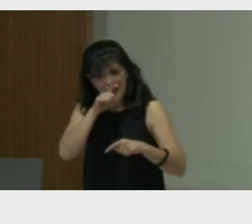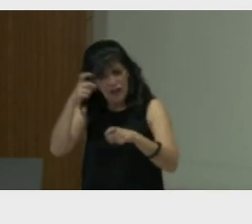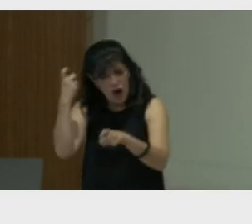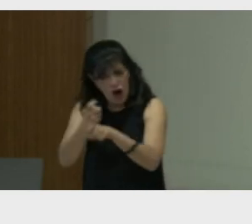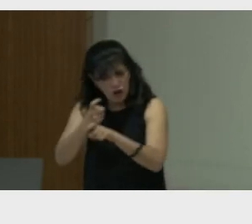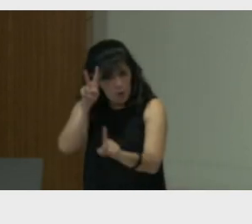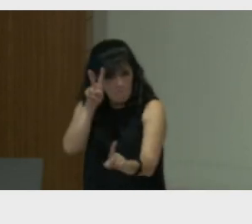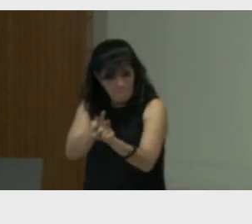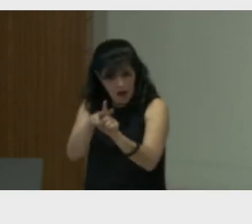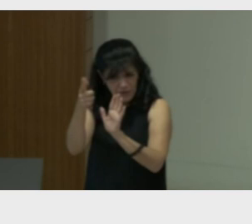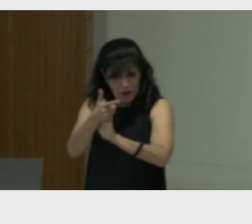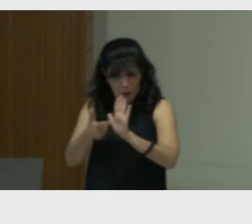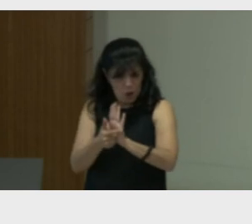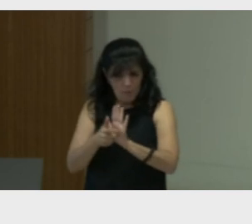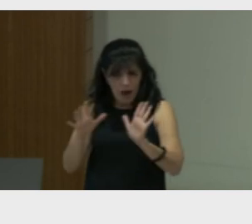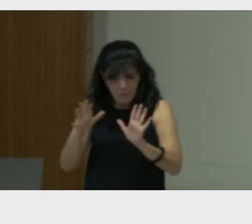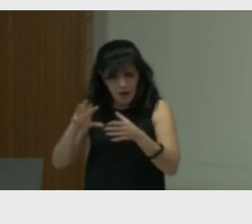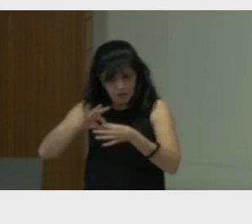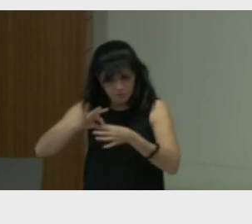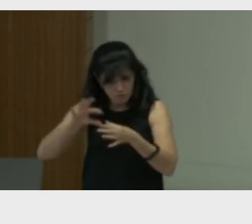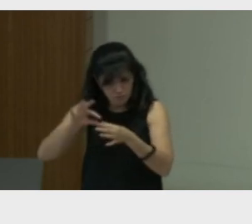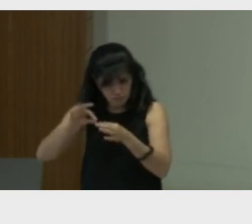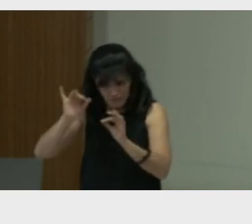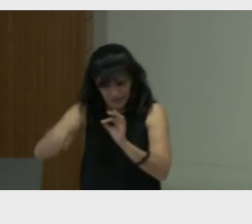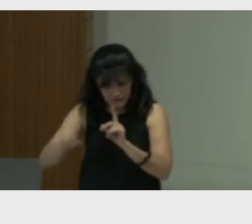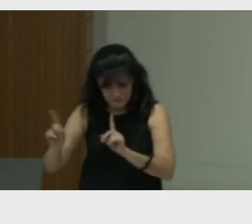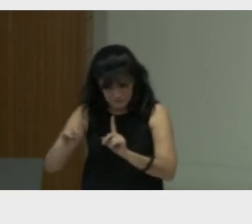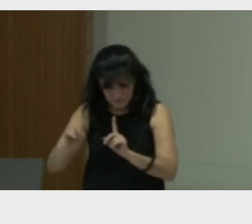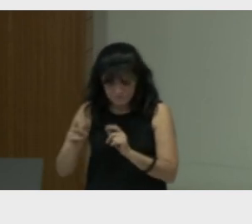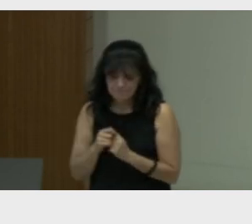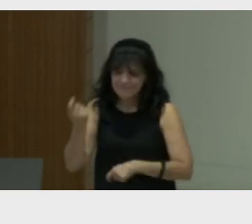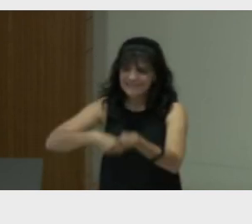but that's not what I'm going to dwell on today. Instead,